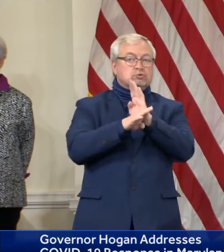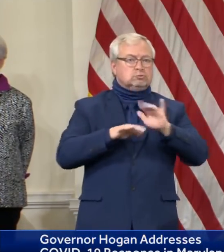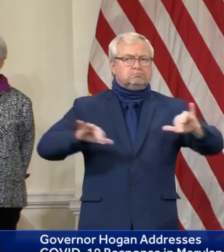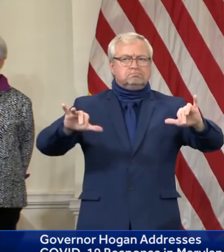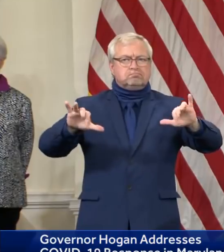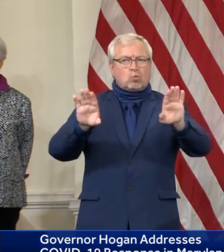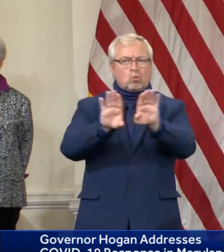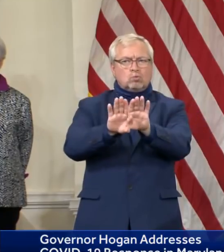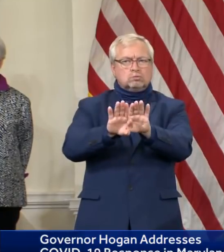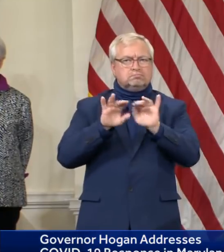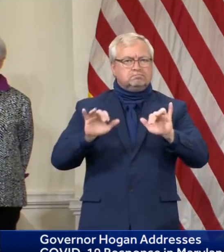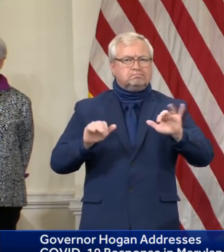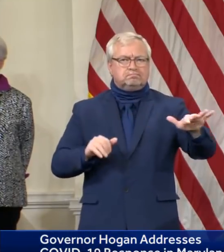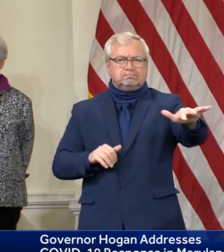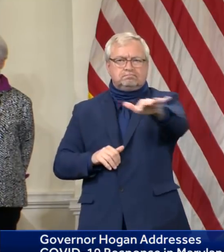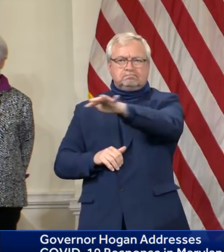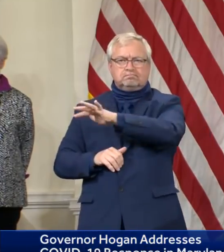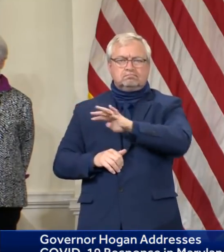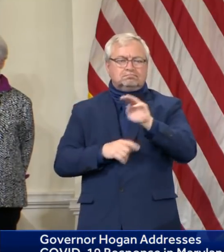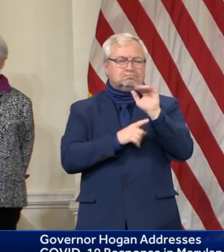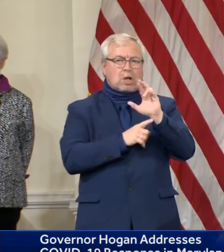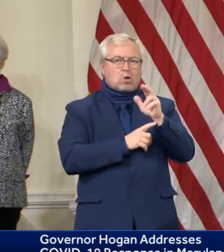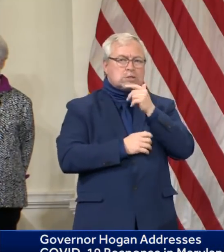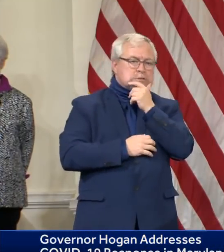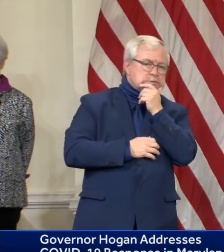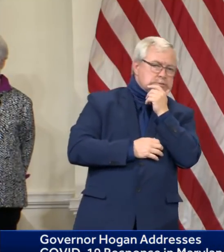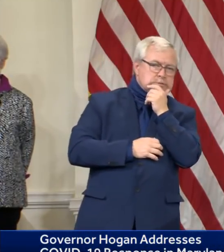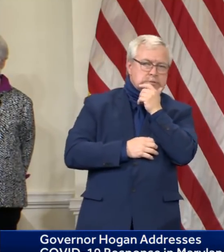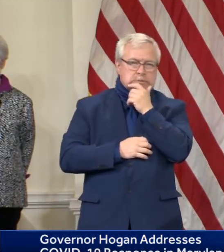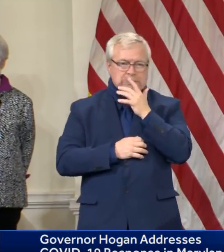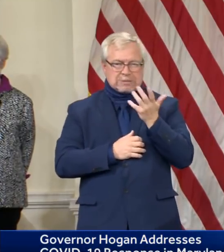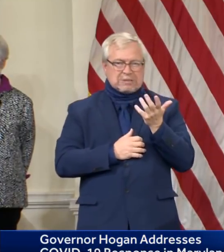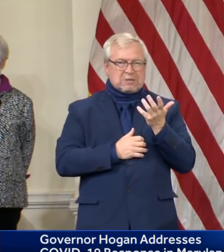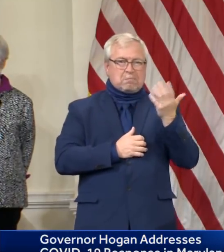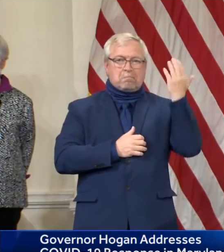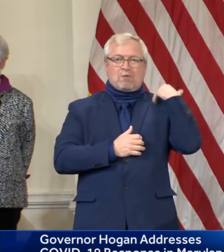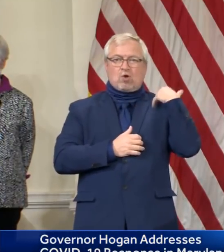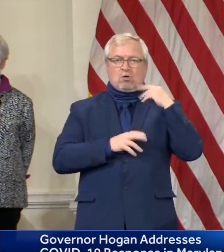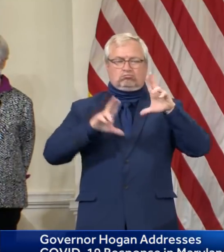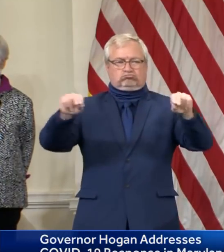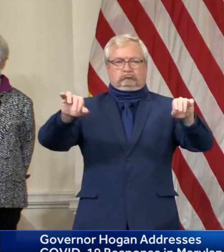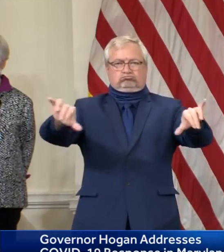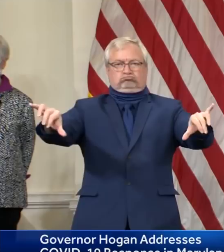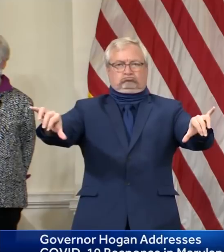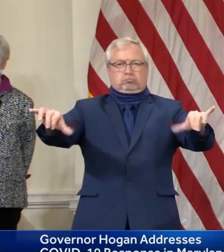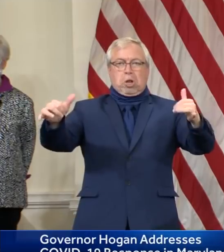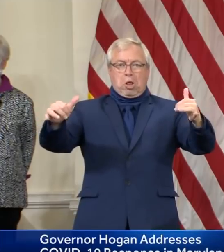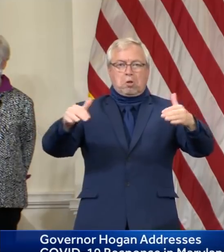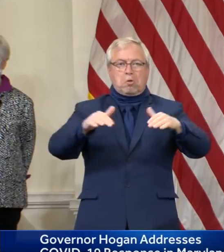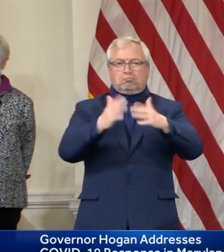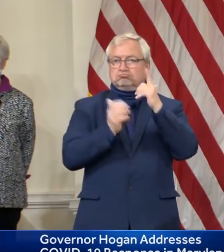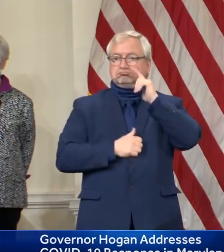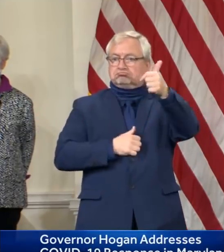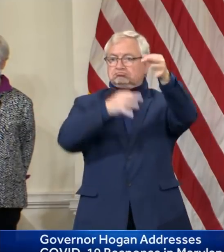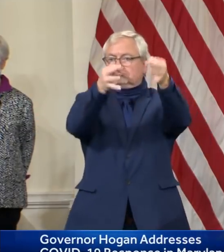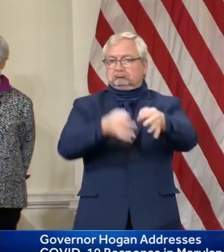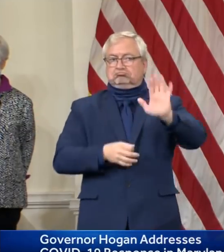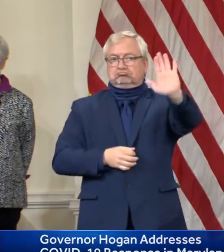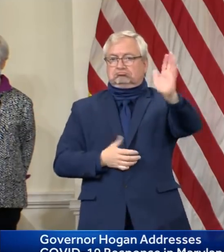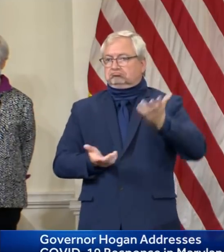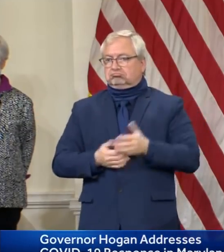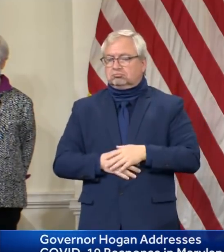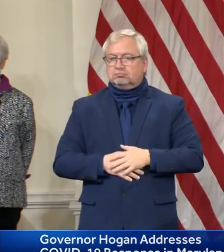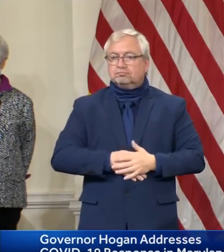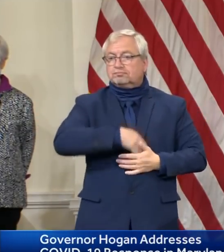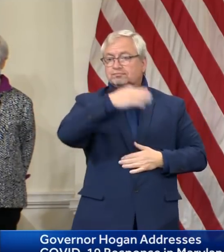HE DECIDED A WHILE AGO OF HIS OWN ACCORD THAT HE DID NOT WANT PEOPLE WALKING ON IT AND THEN HE DECIDED HE WOULD LET PEOPLE WALK ON IT.